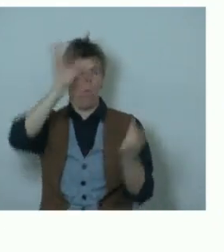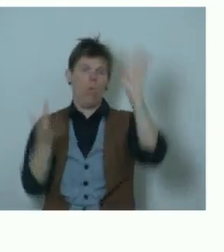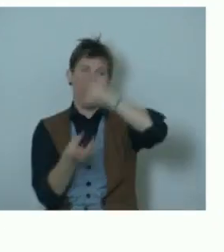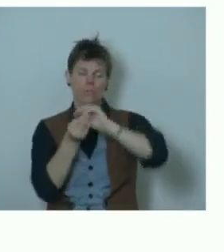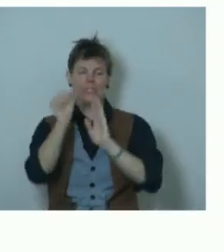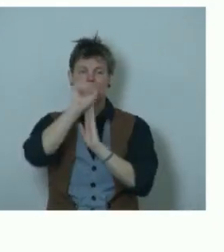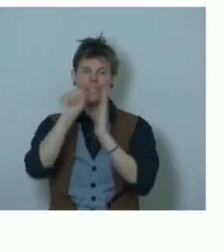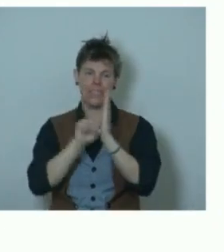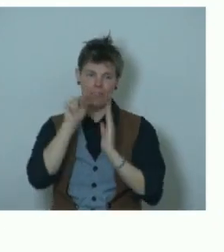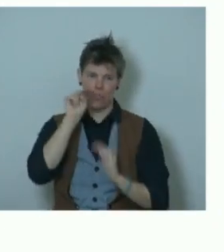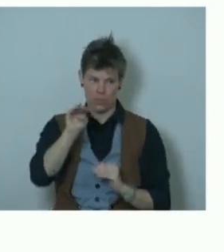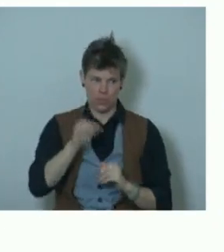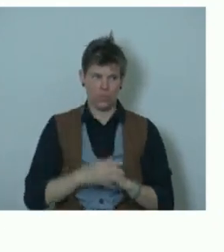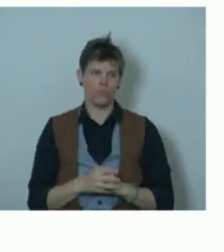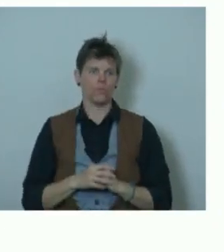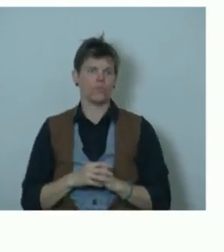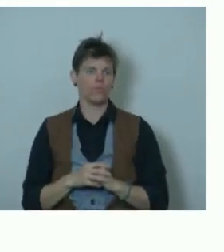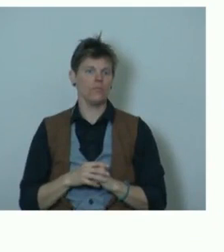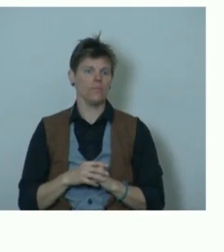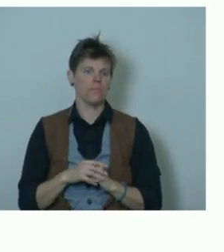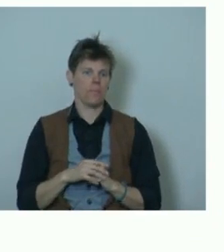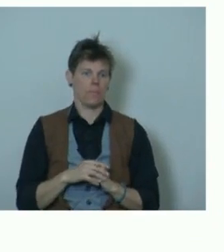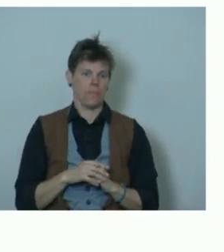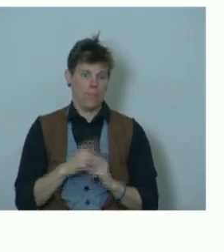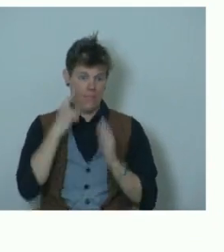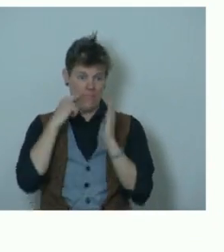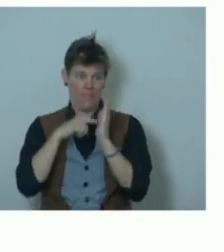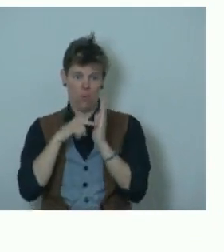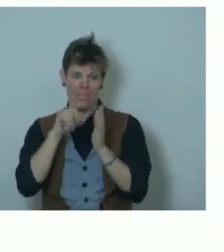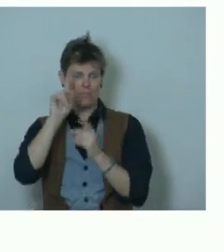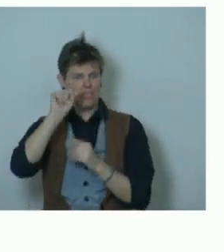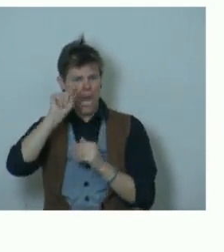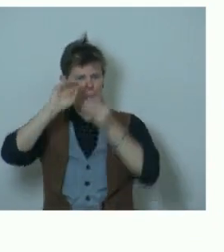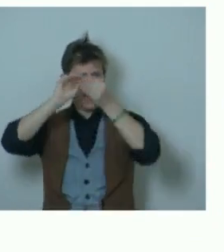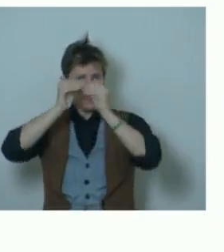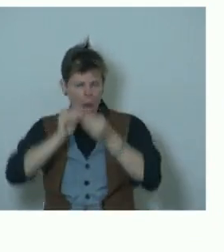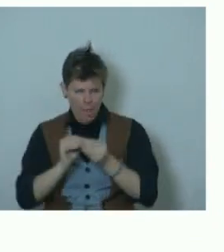THIS IS VERY ENCOURAGING NEWS FROM THE WHOLE STATE VIEW OF THINGS.